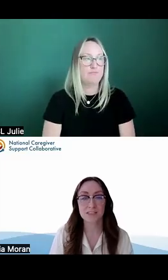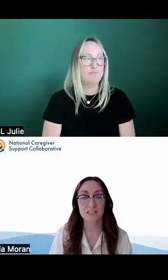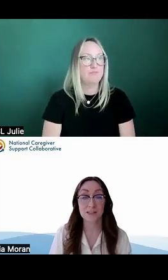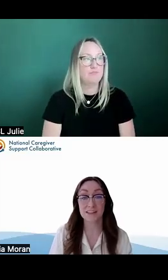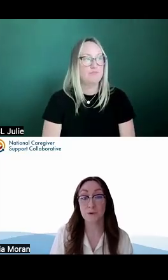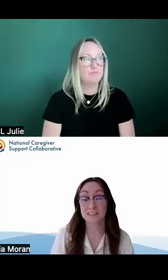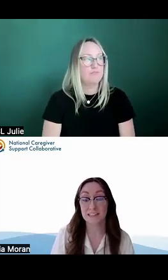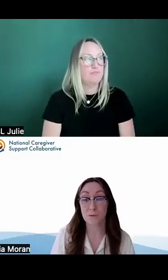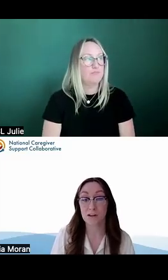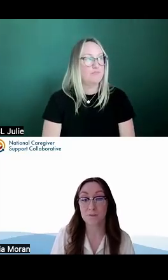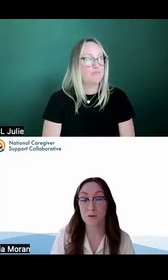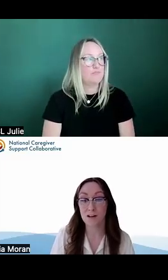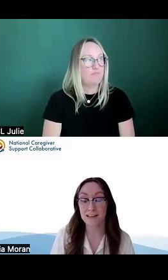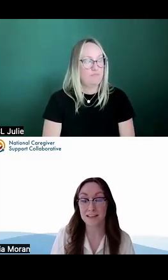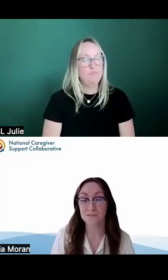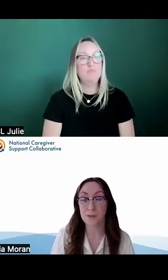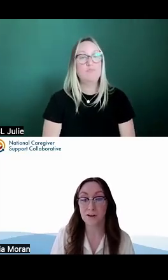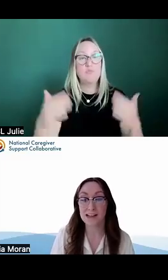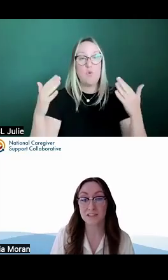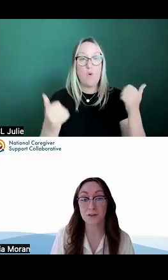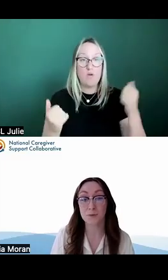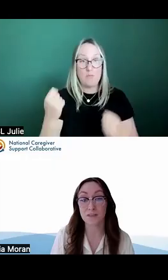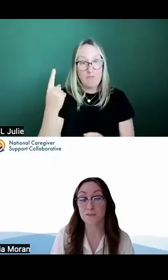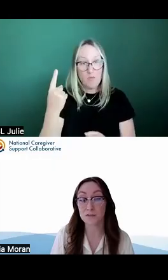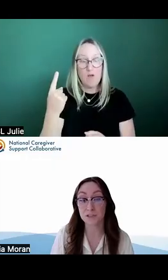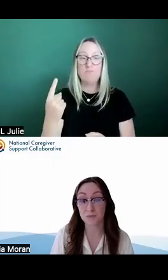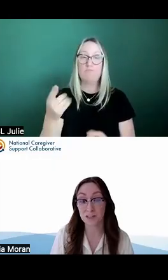So, we'd like to once again welcome you all and familiarize you with a few Zoom